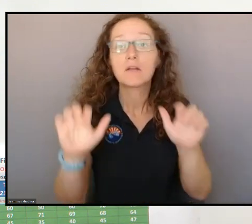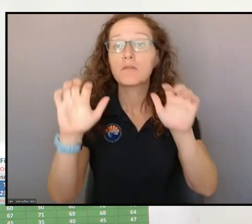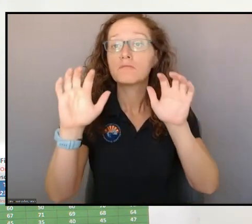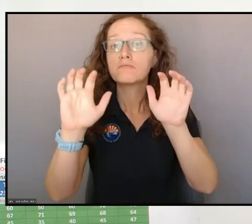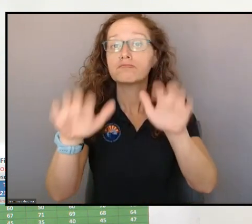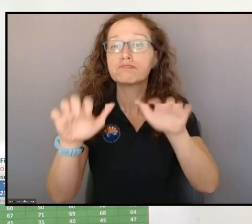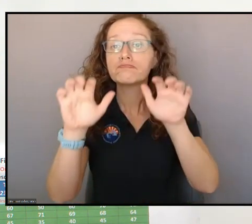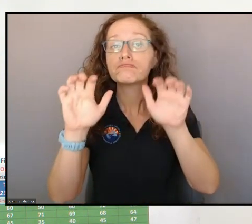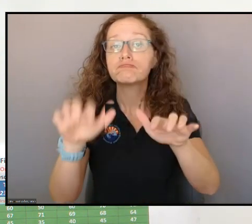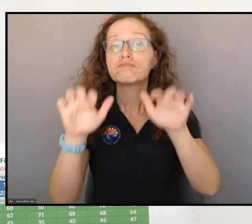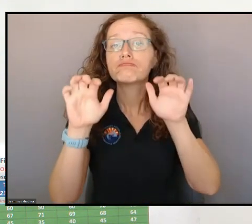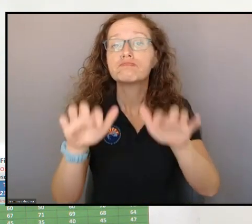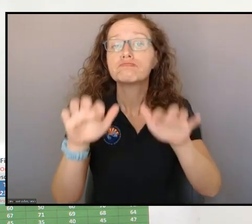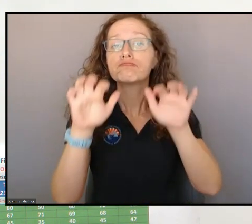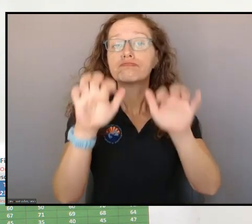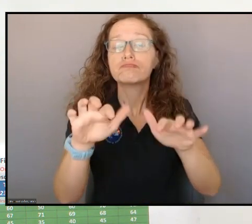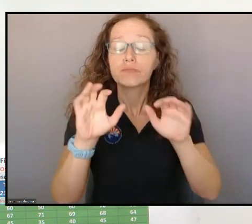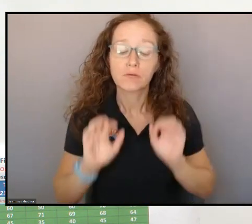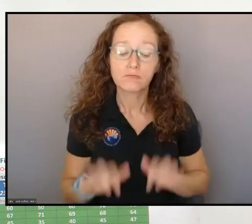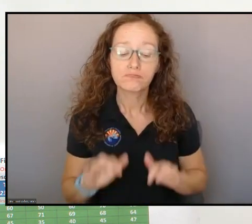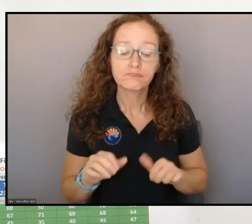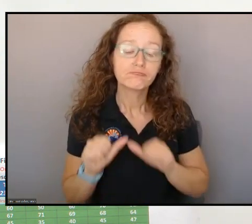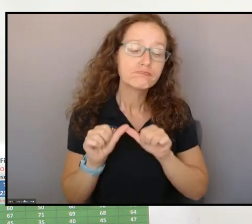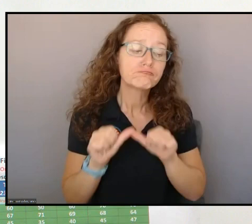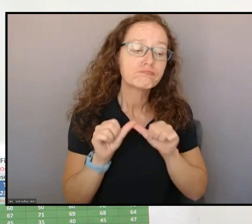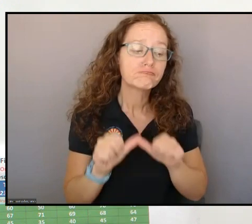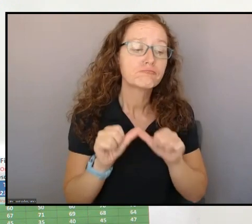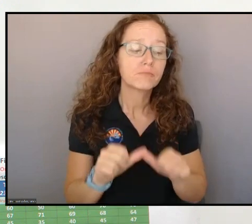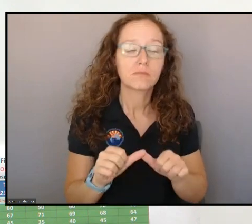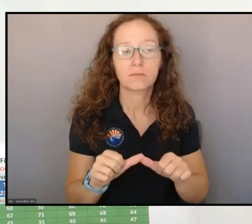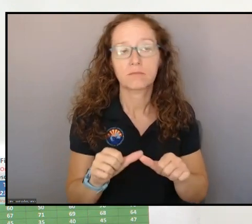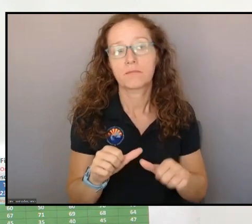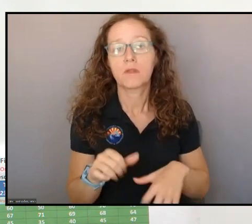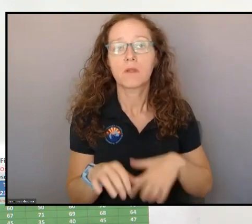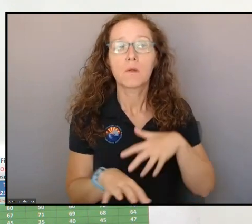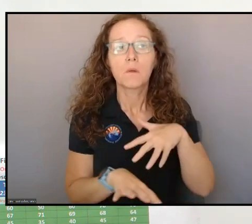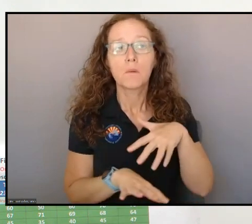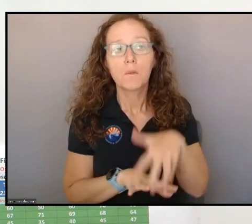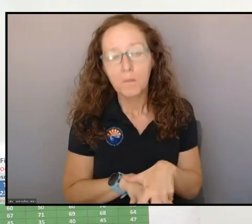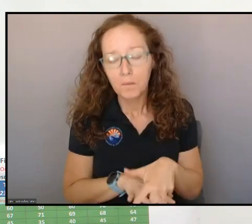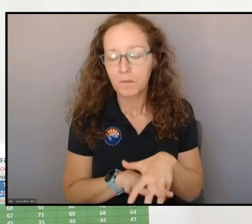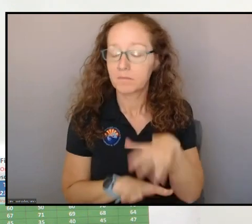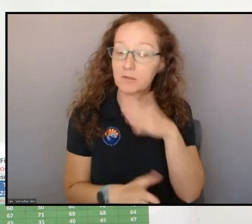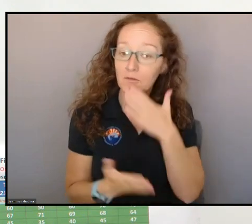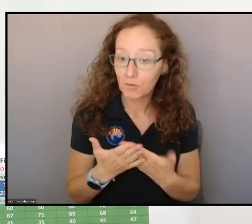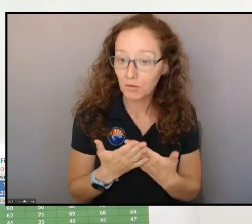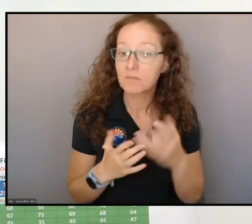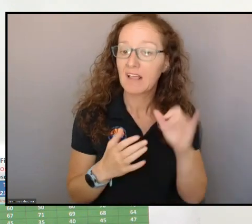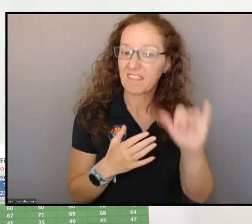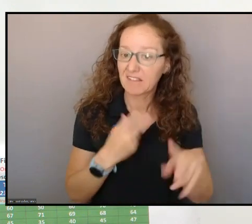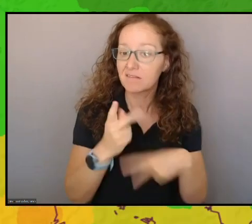this fire. So we have seen plenty of rain over the past several days. Just taking a look at your three-day rainfall